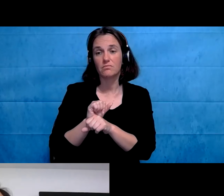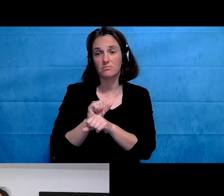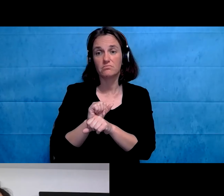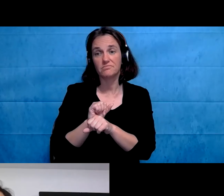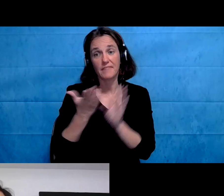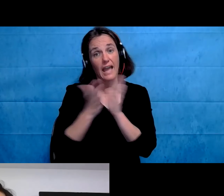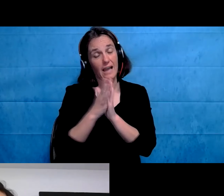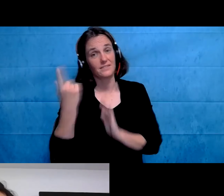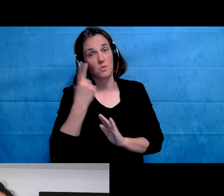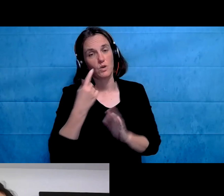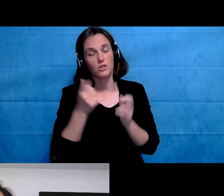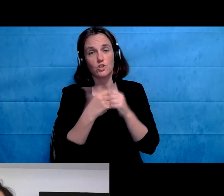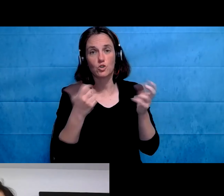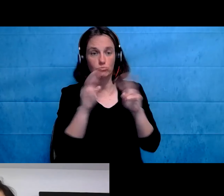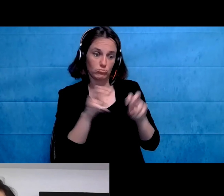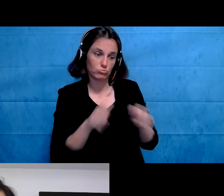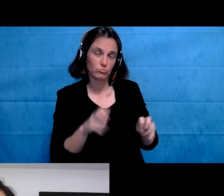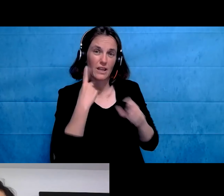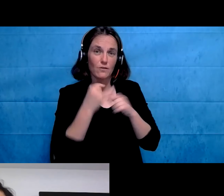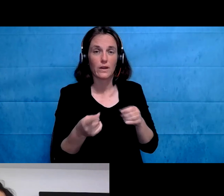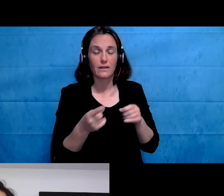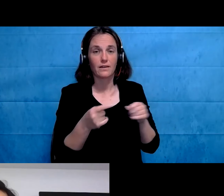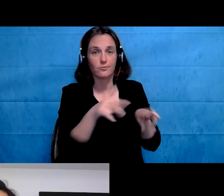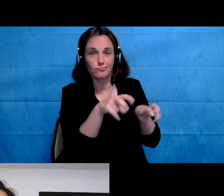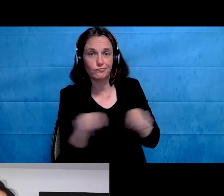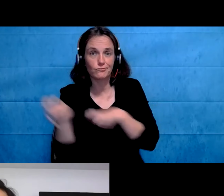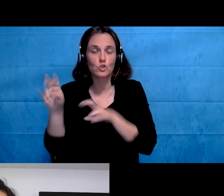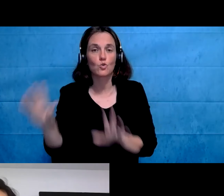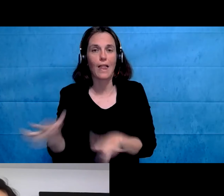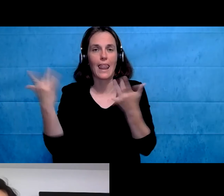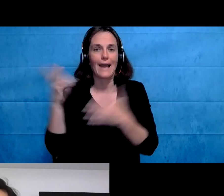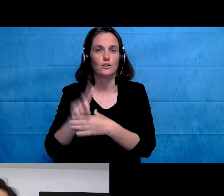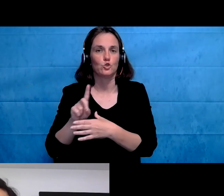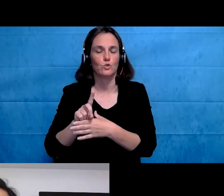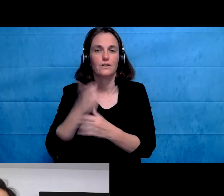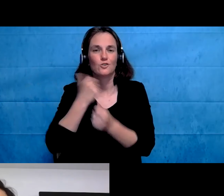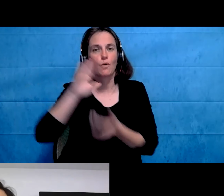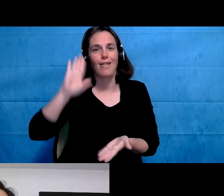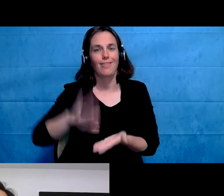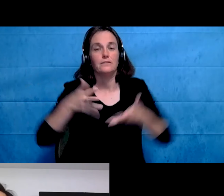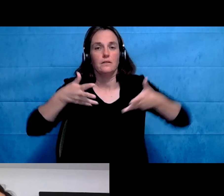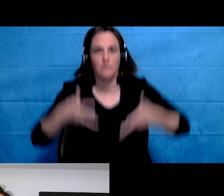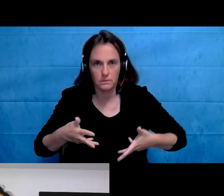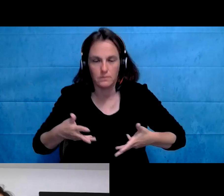if they can move to something that we call light duty so they're not doing as much heavy lifting. And then you wanna definitely use